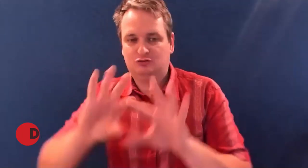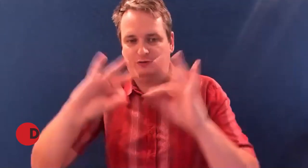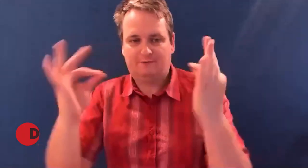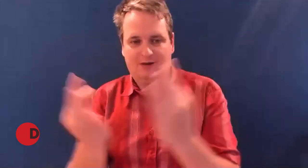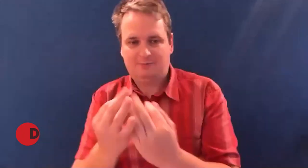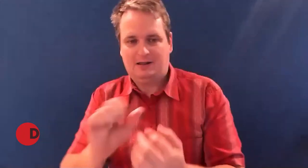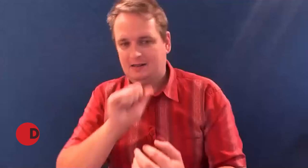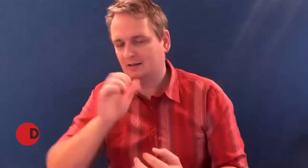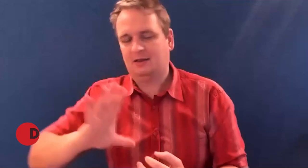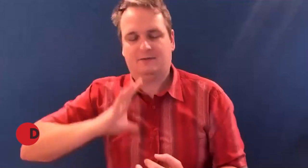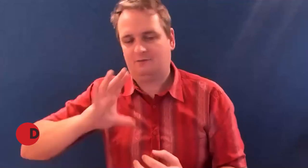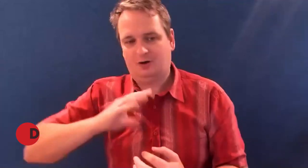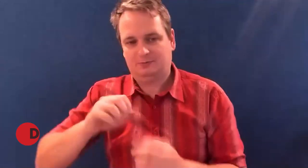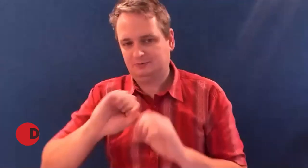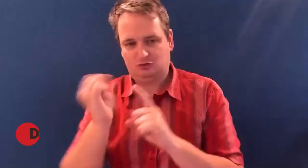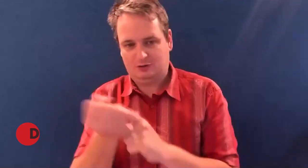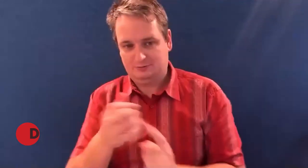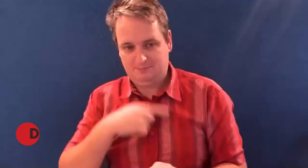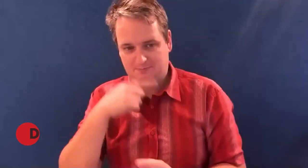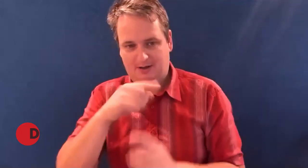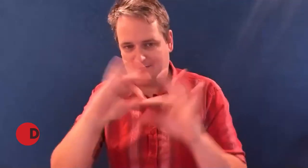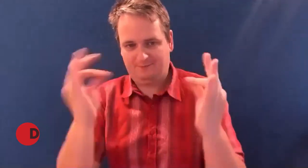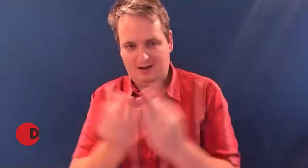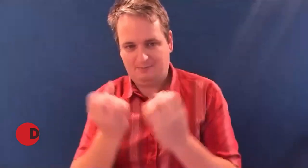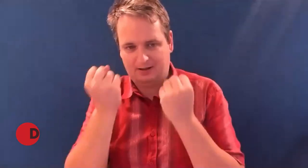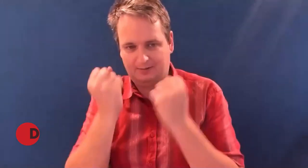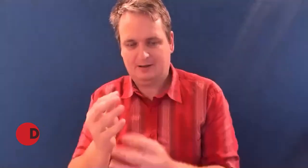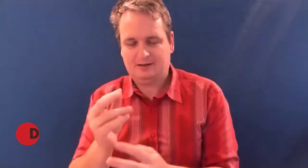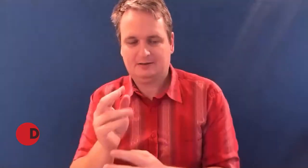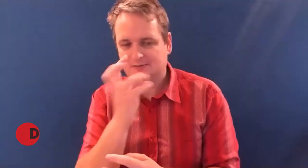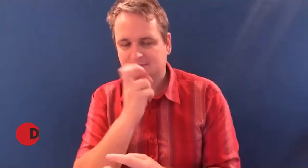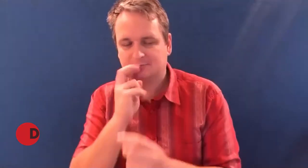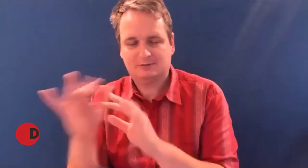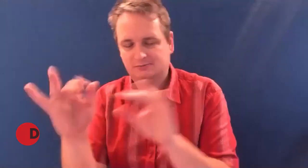where many hearing people are talking which is unclear to me,